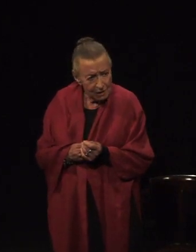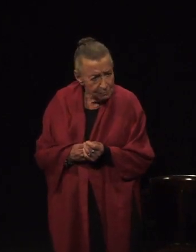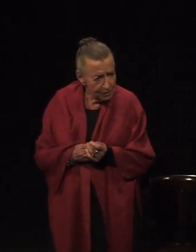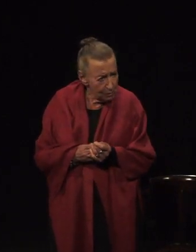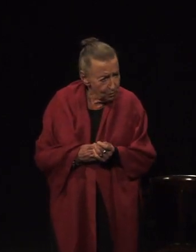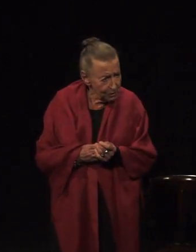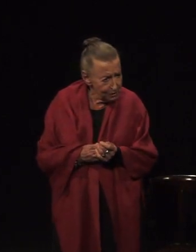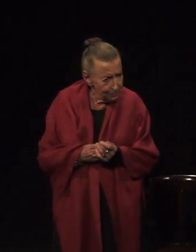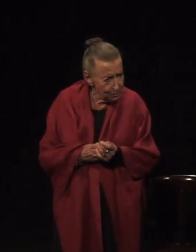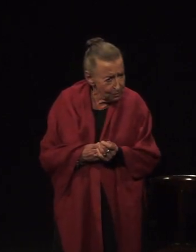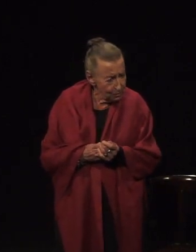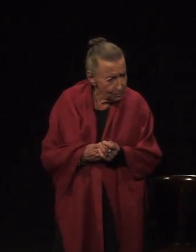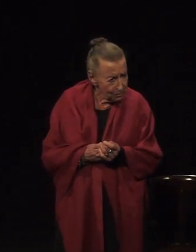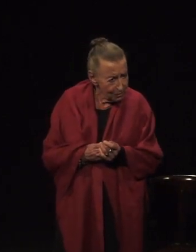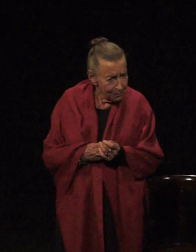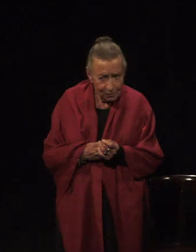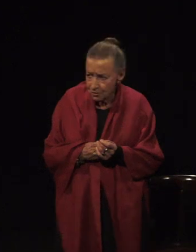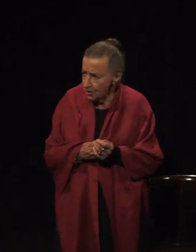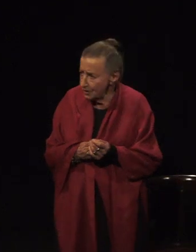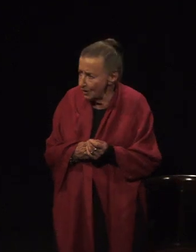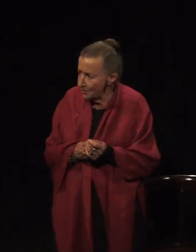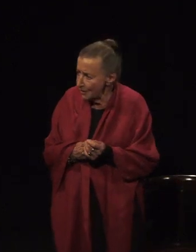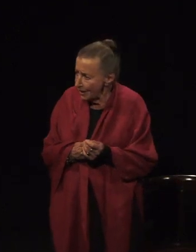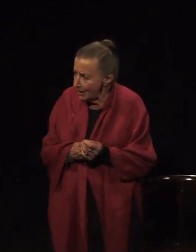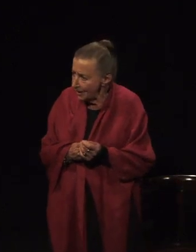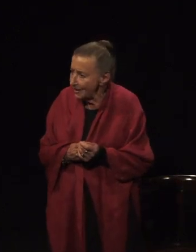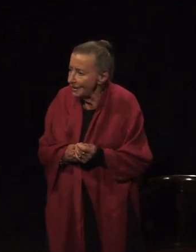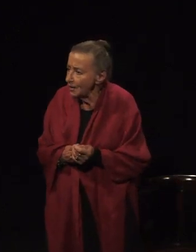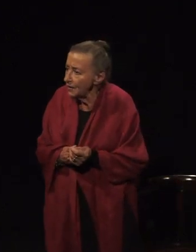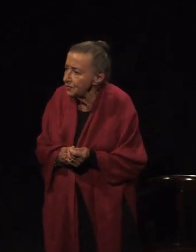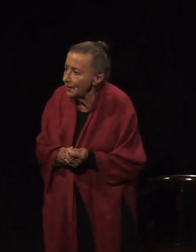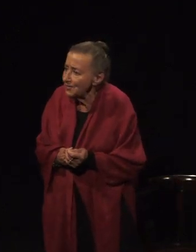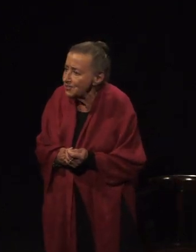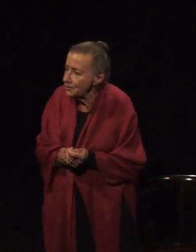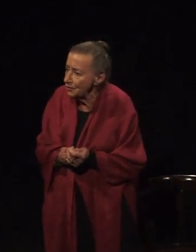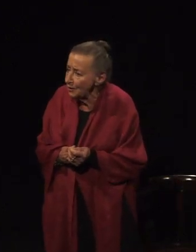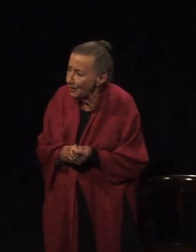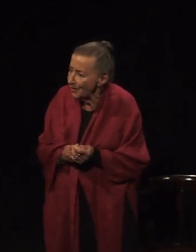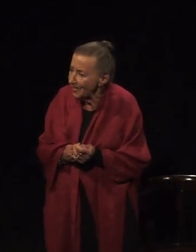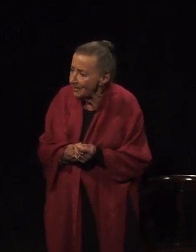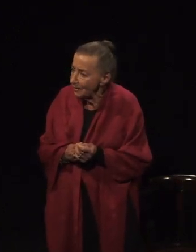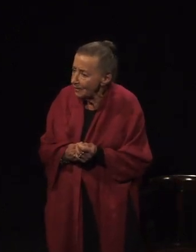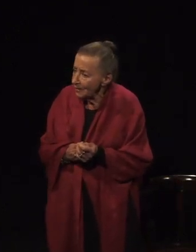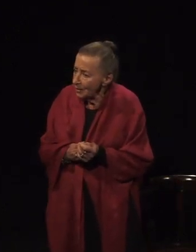Telimena filled his wineglass; he was pained at her presumption.